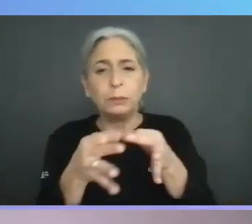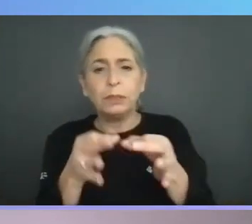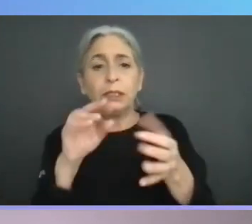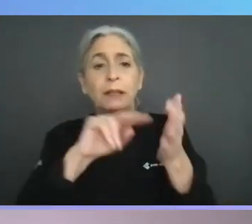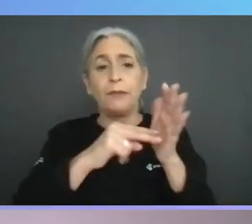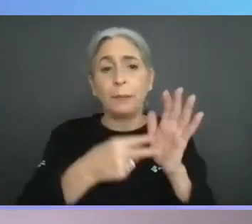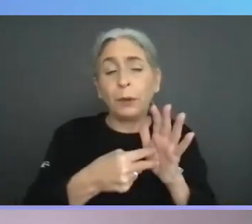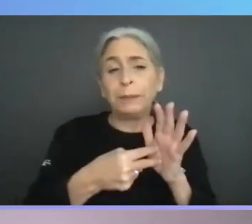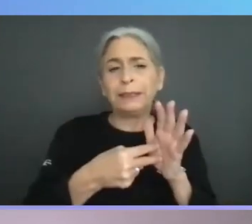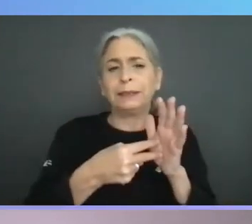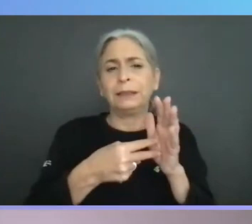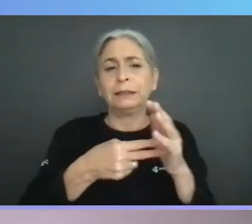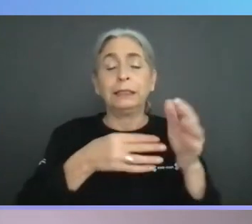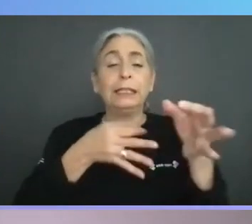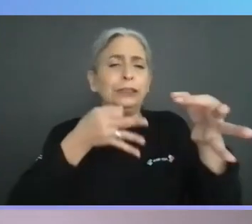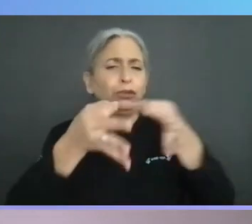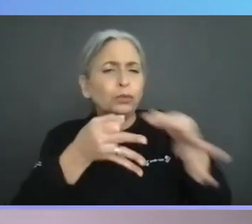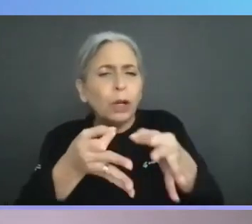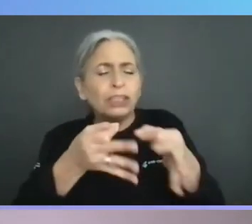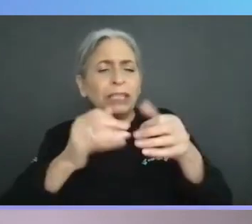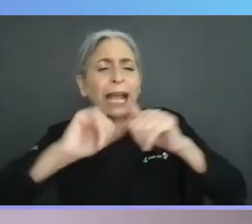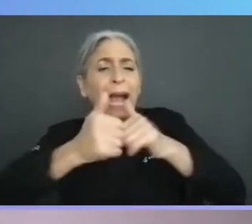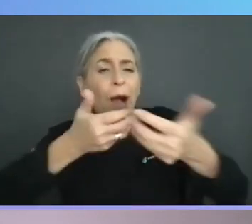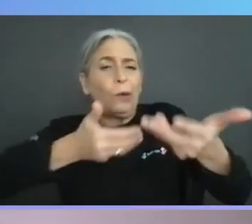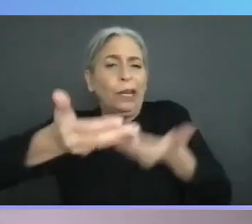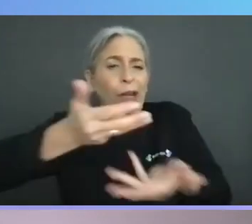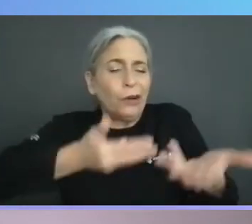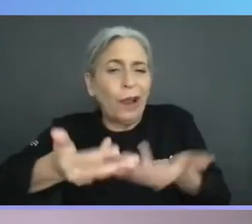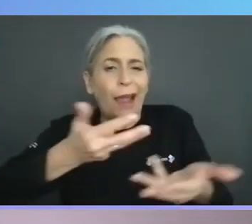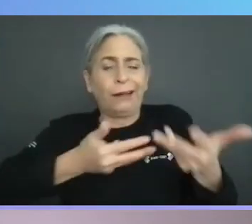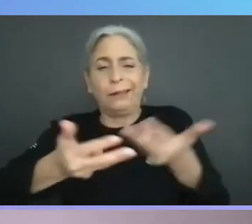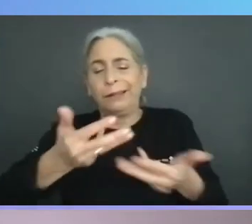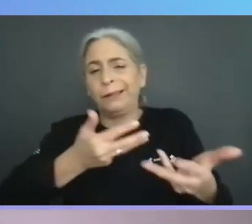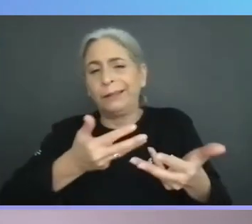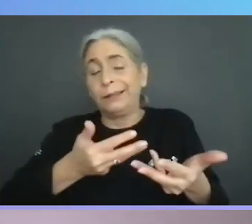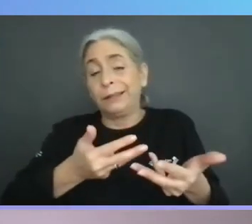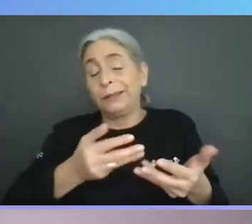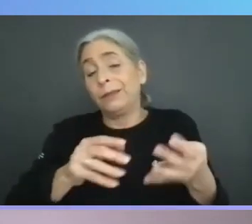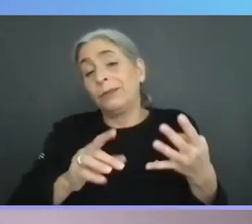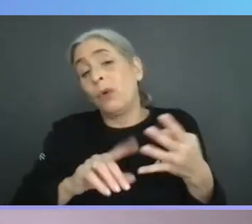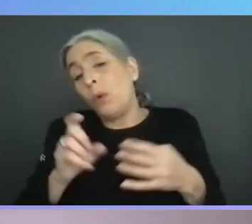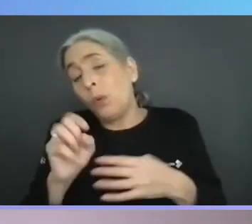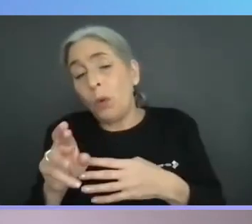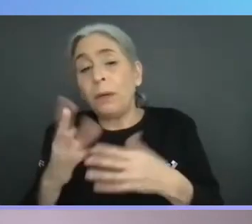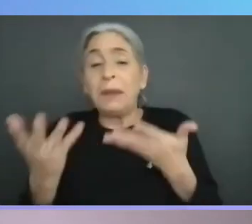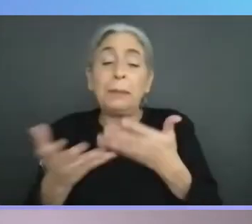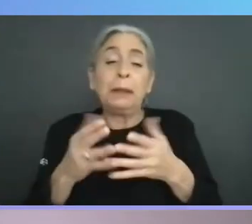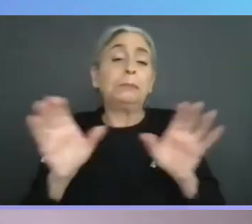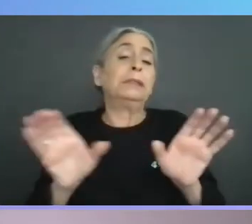instruction on how to interact with an image. If there is a level of interaction or is the image decorative. And there's a